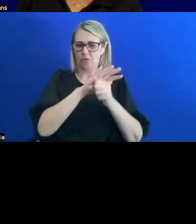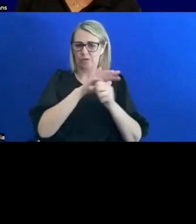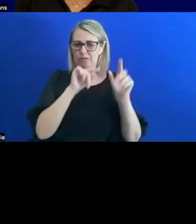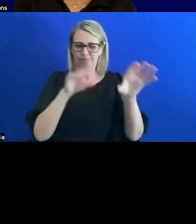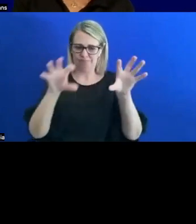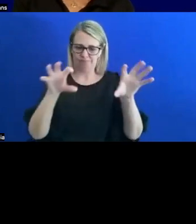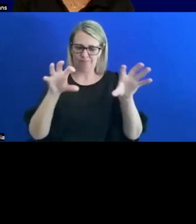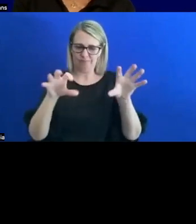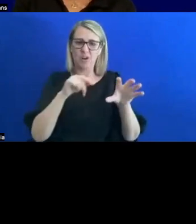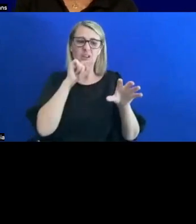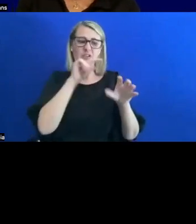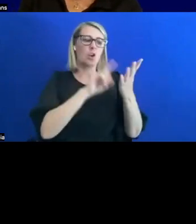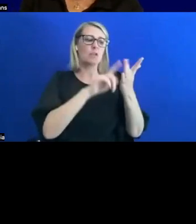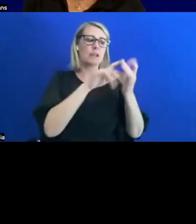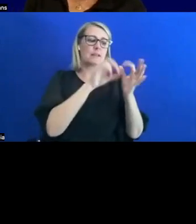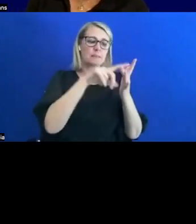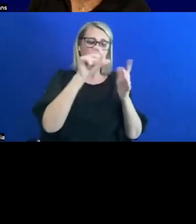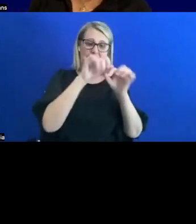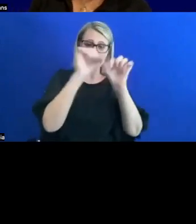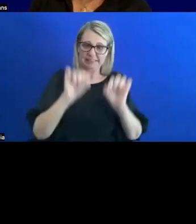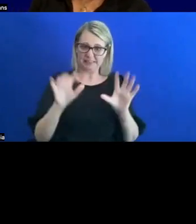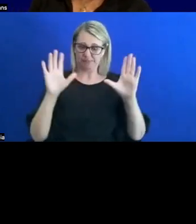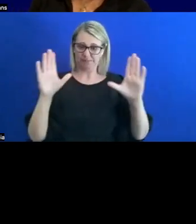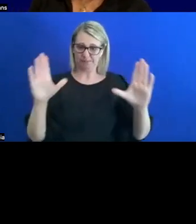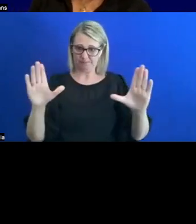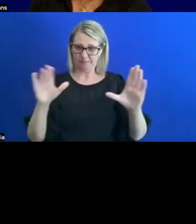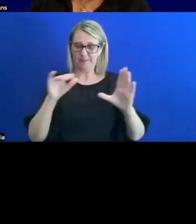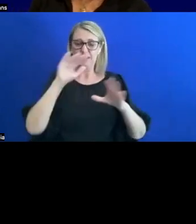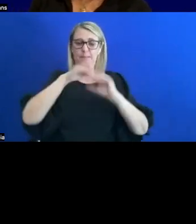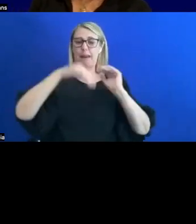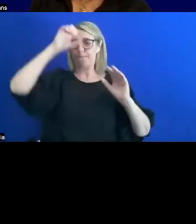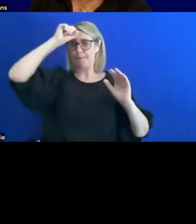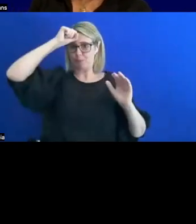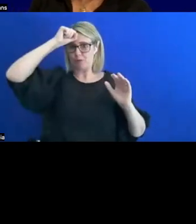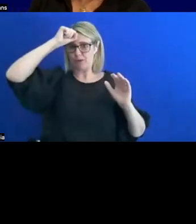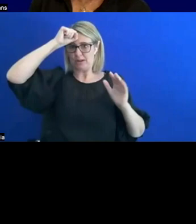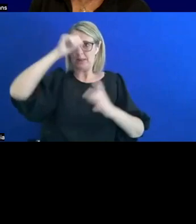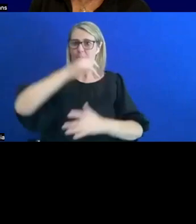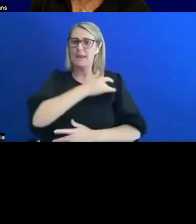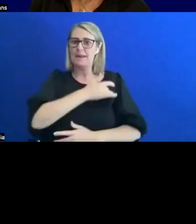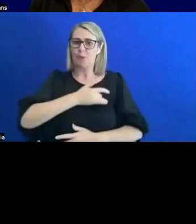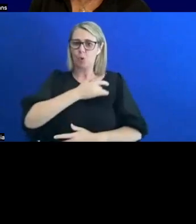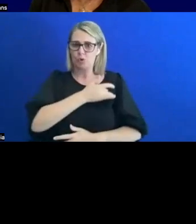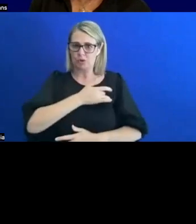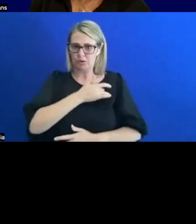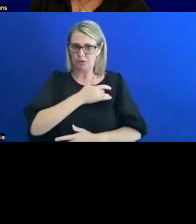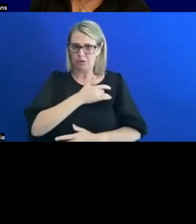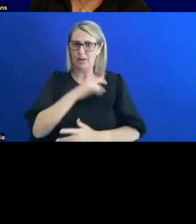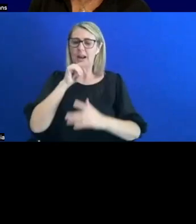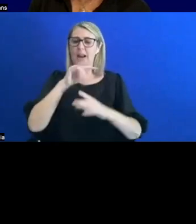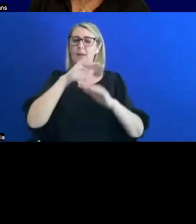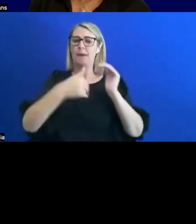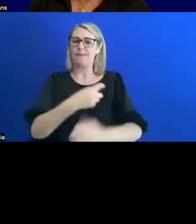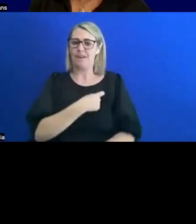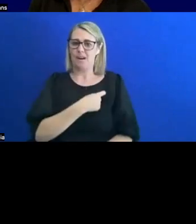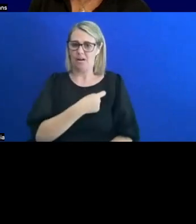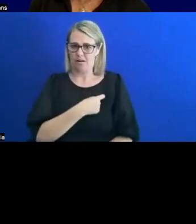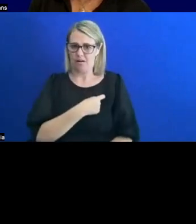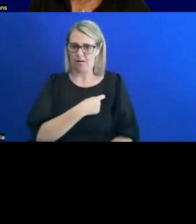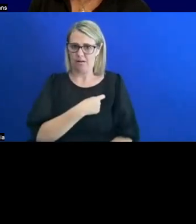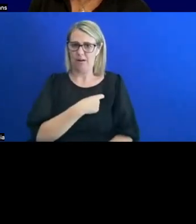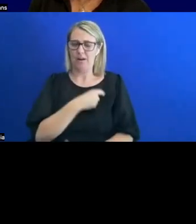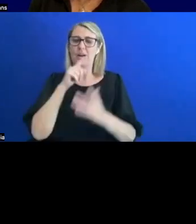is the limbic system is about memory and about emotions and about fear. And the limbic system